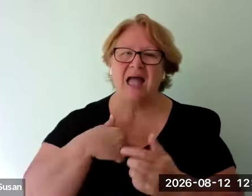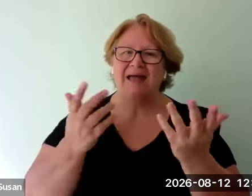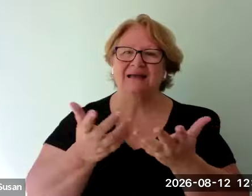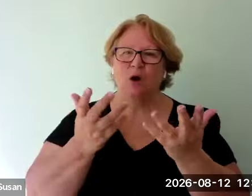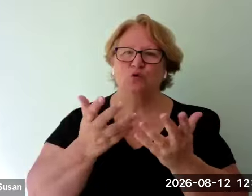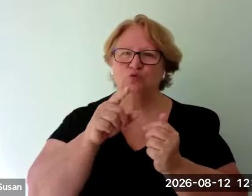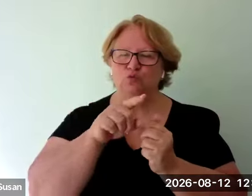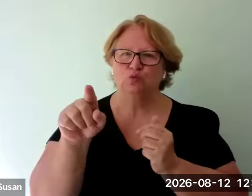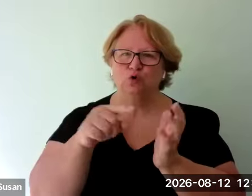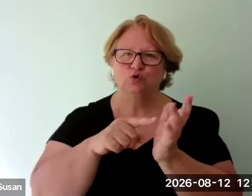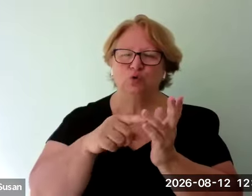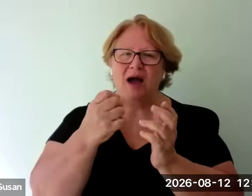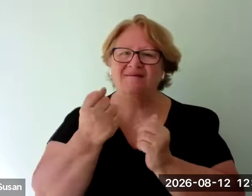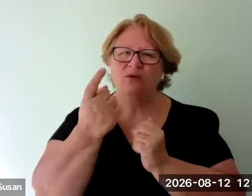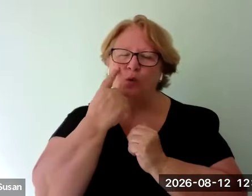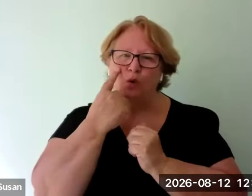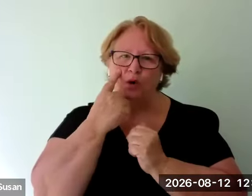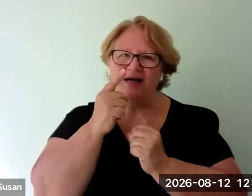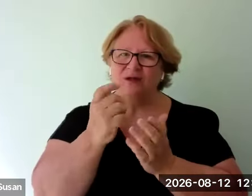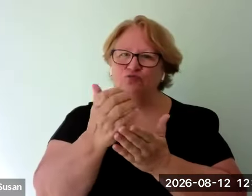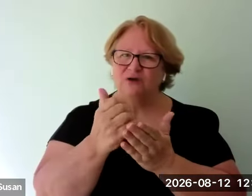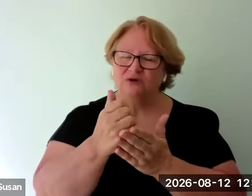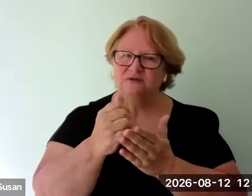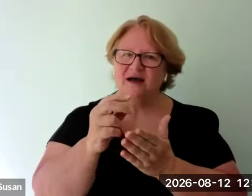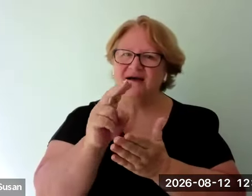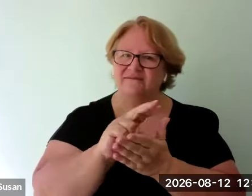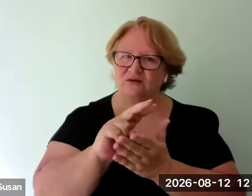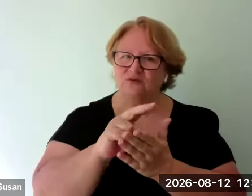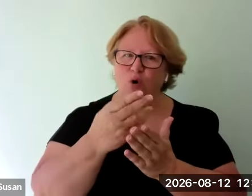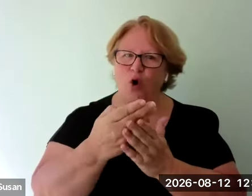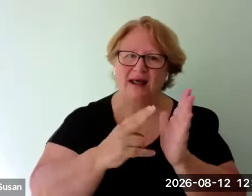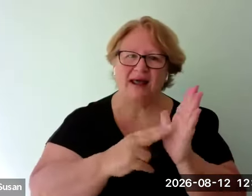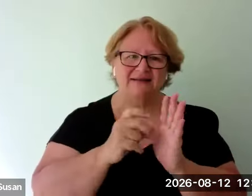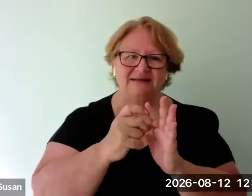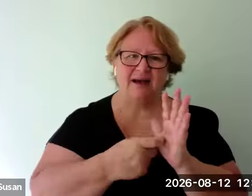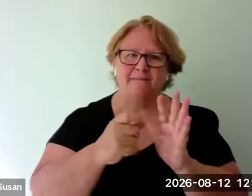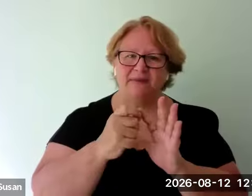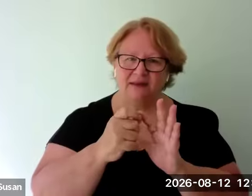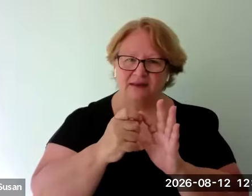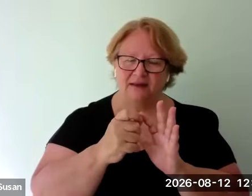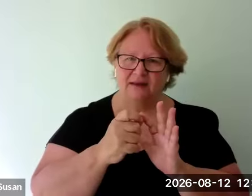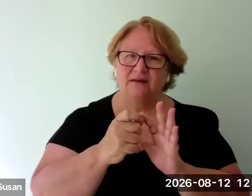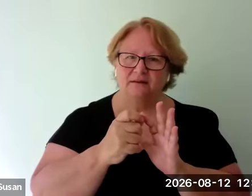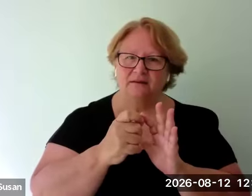form that should be available later this week. And also